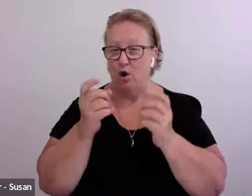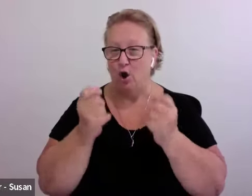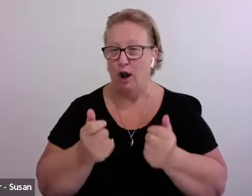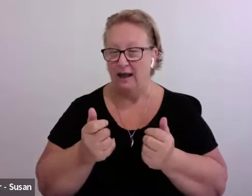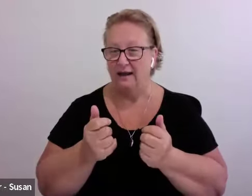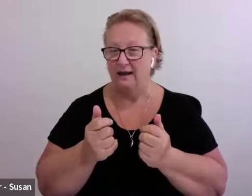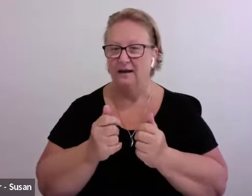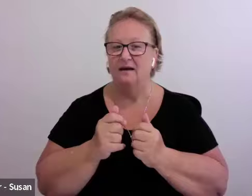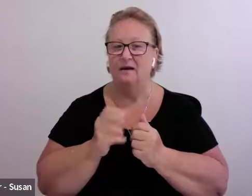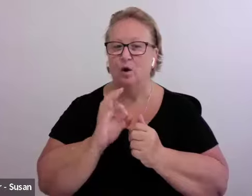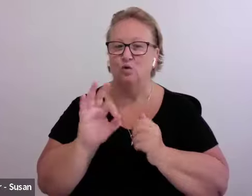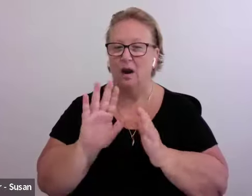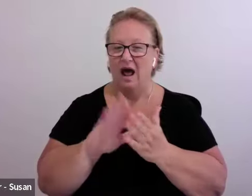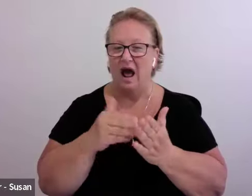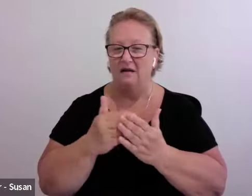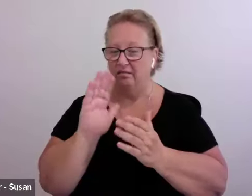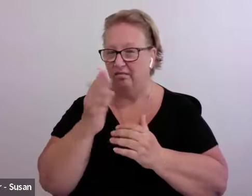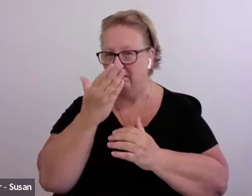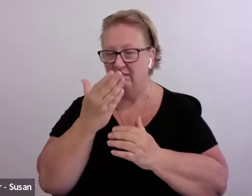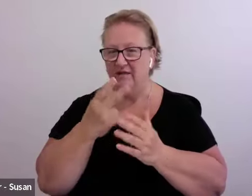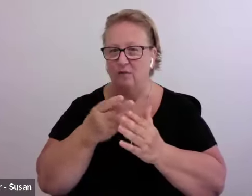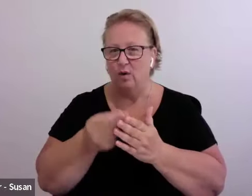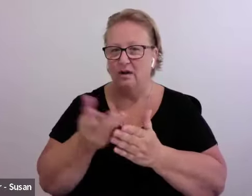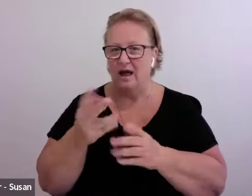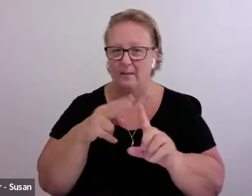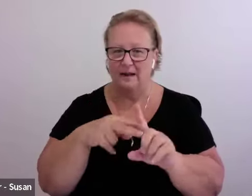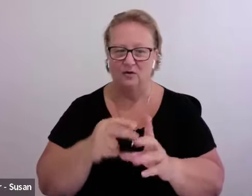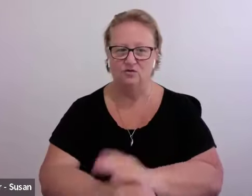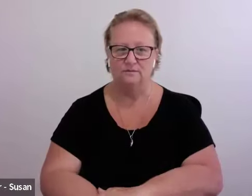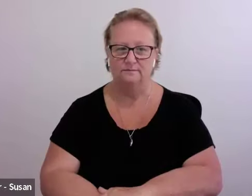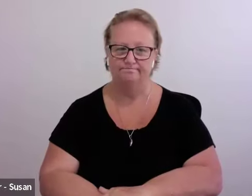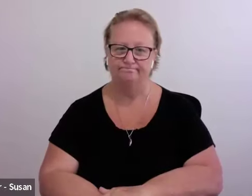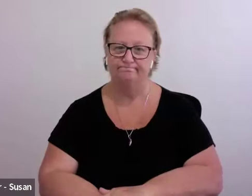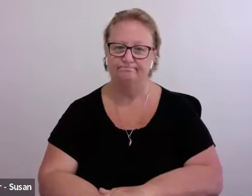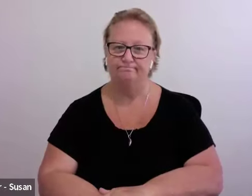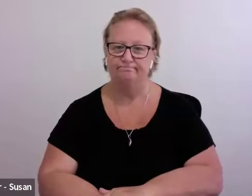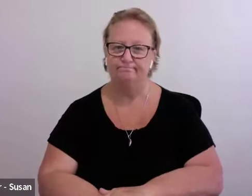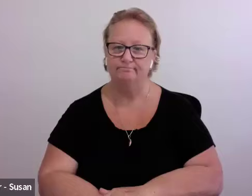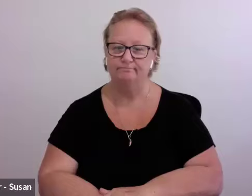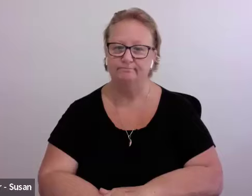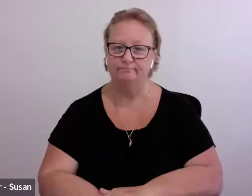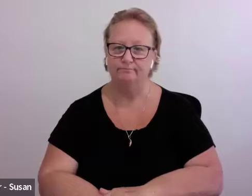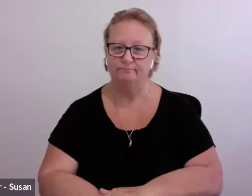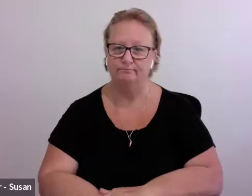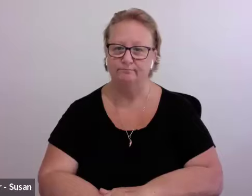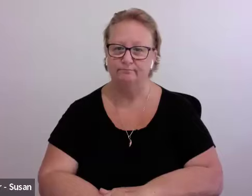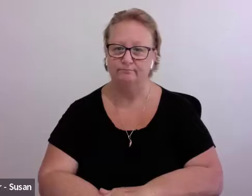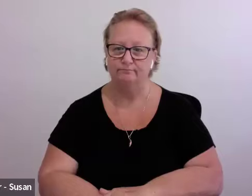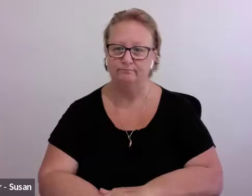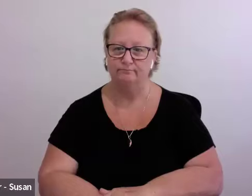2027. Some of the key messages here is start early , use the support opportunities available and